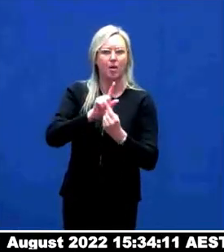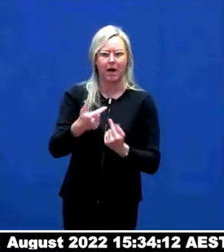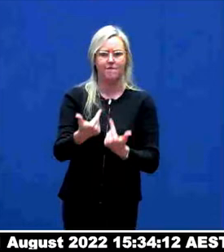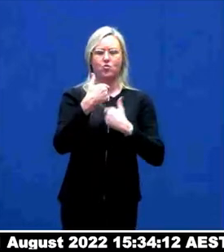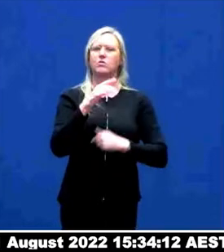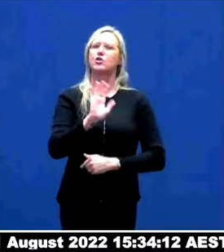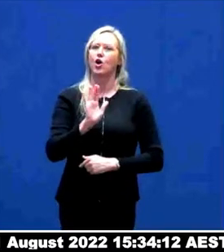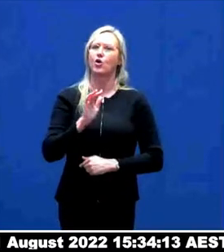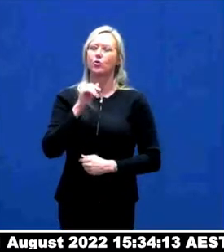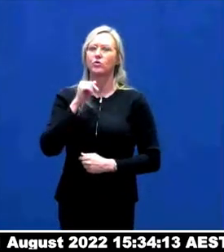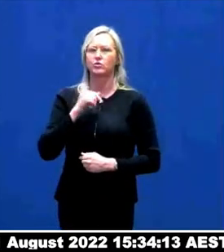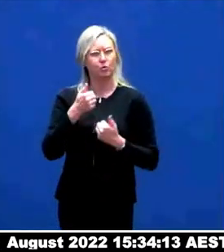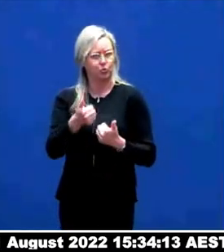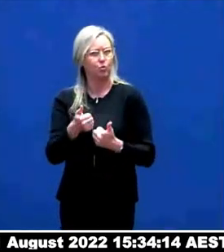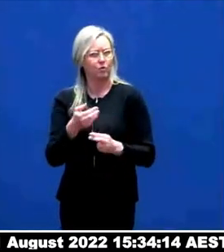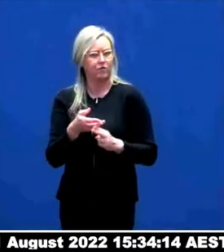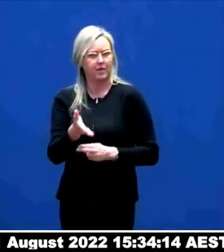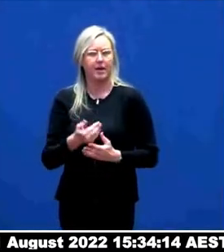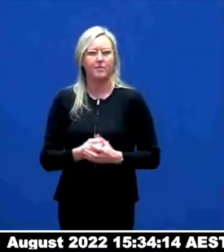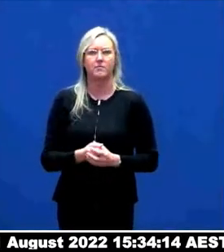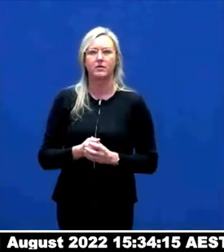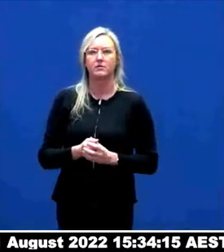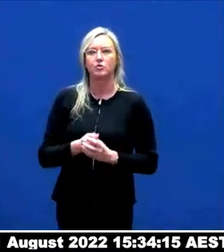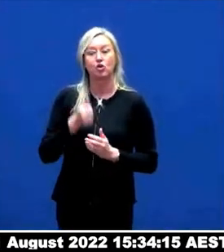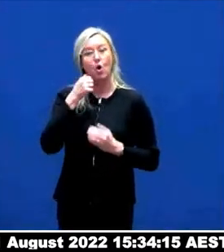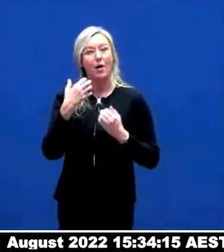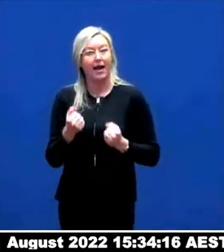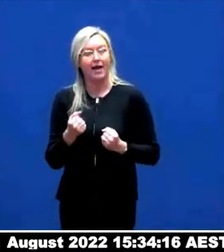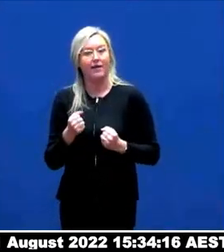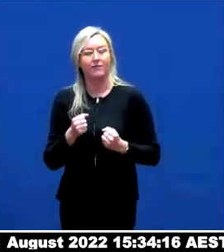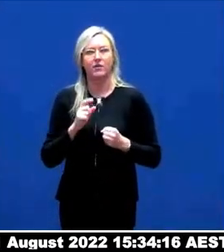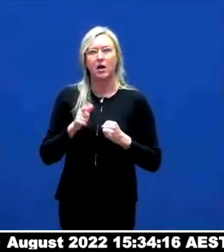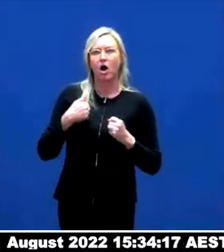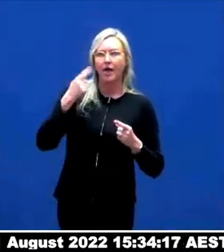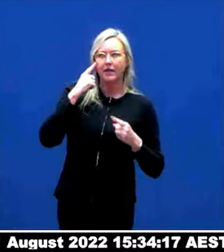seriously need these services, I can't - you know, I have a thing about these service